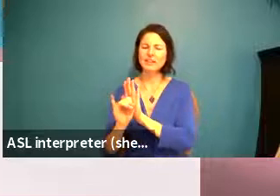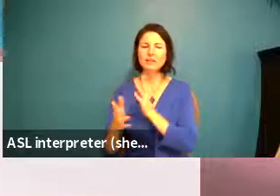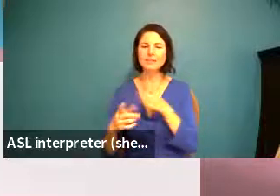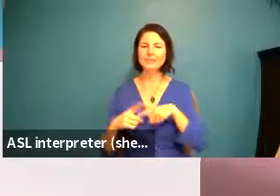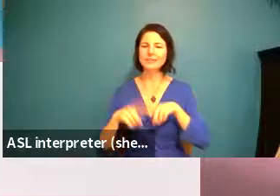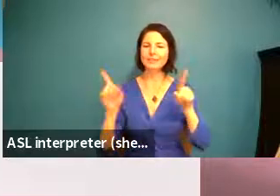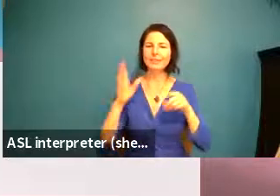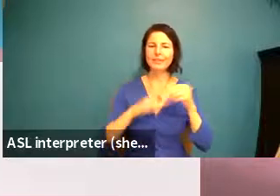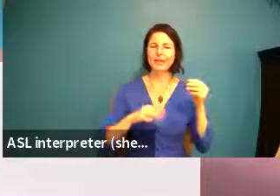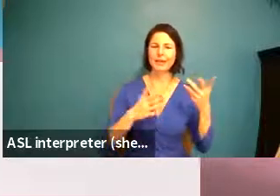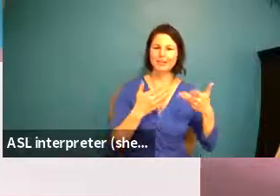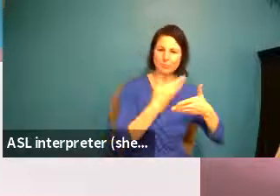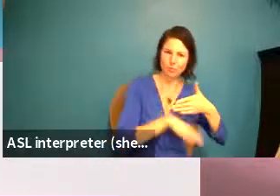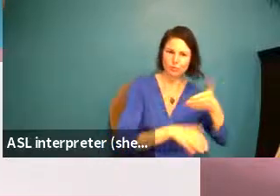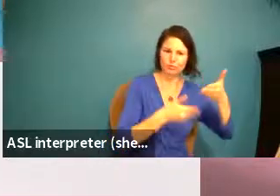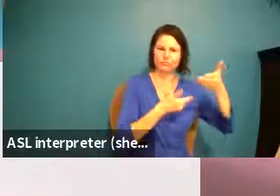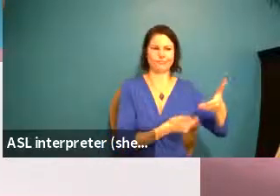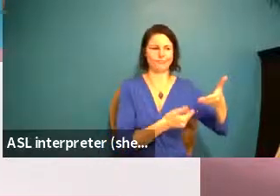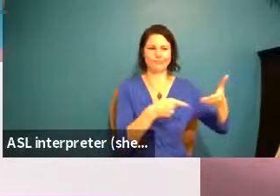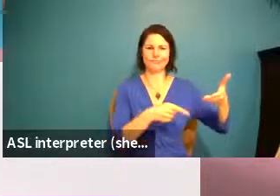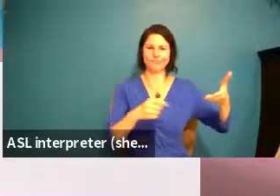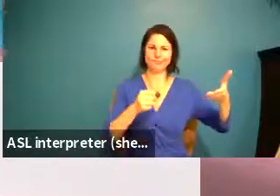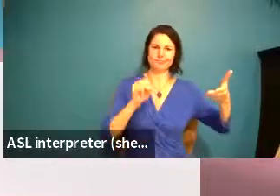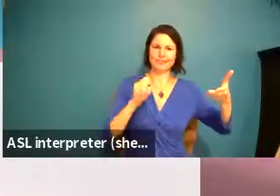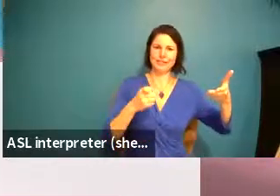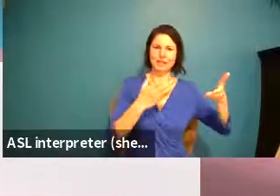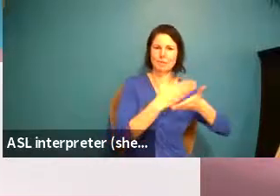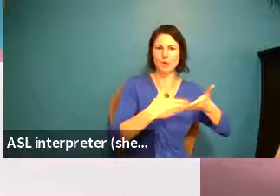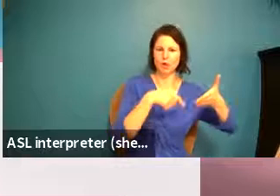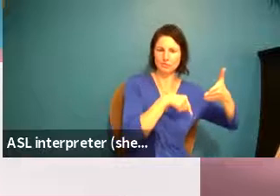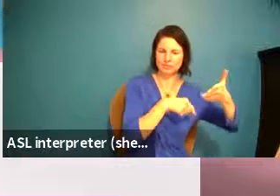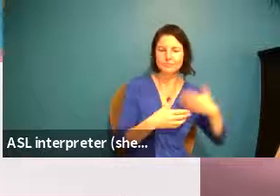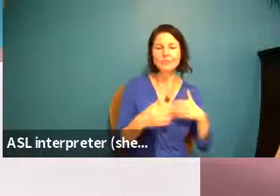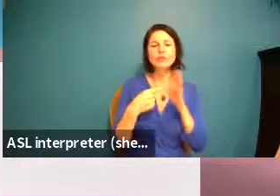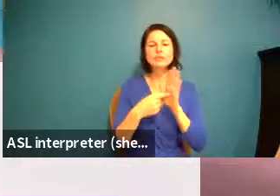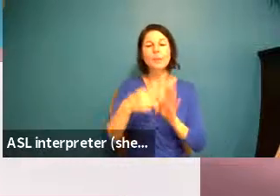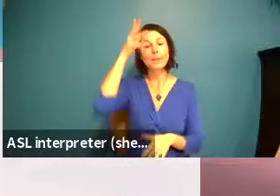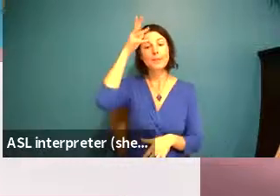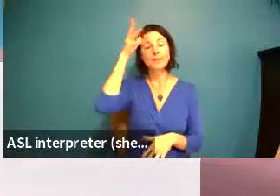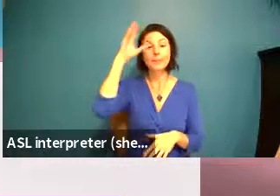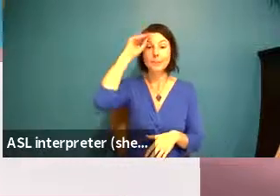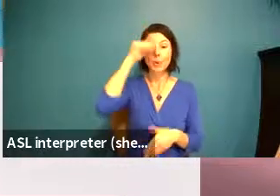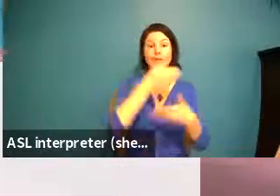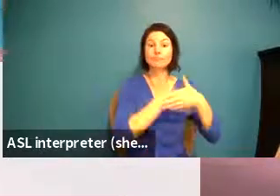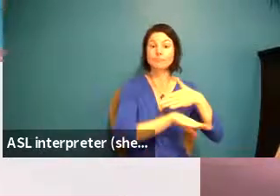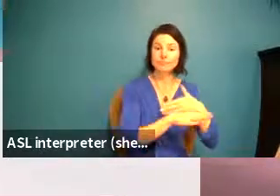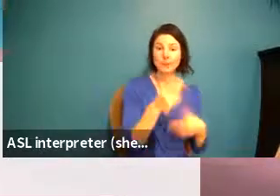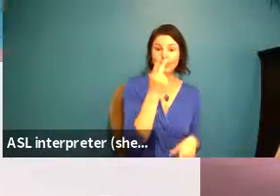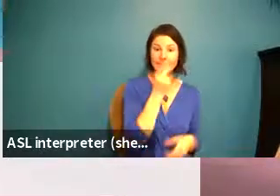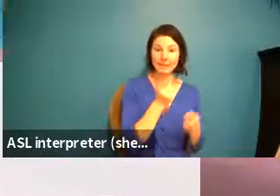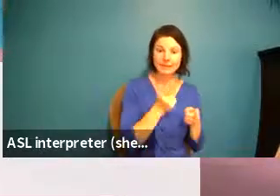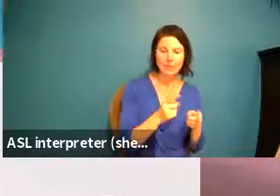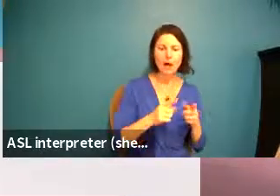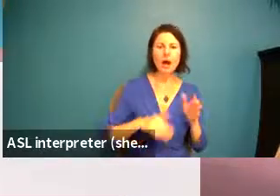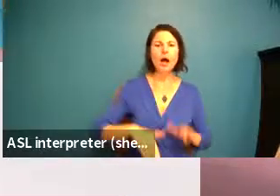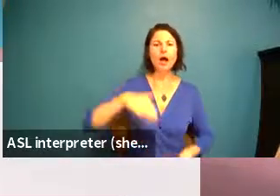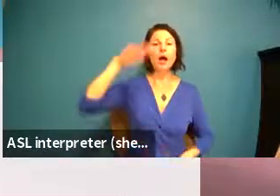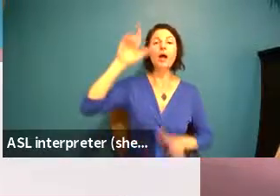at birth. So this might be someone who was assigned male at birth, but identifies as a woman in life or dresses like a woman in